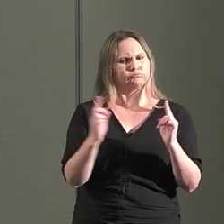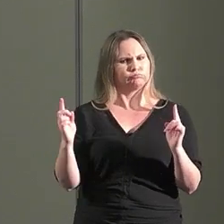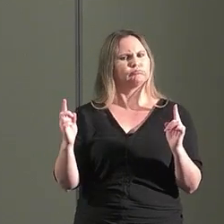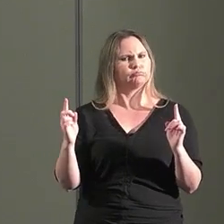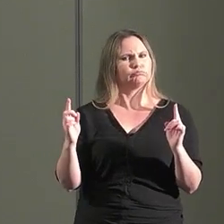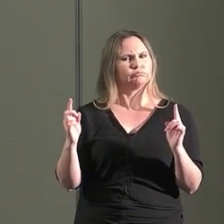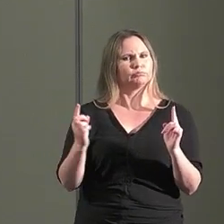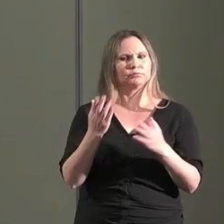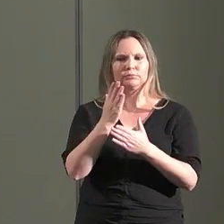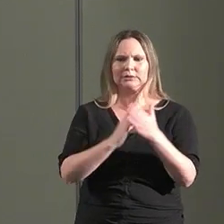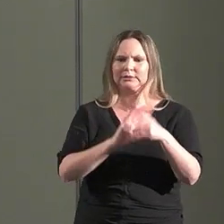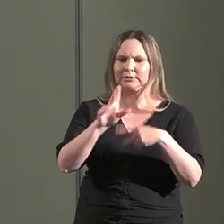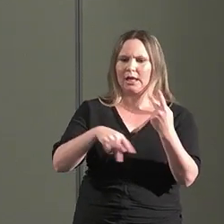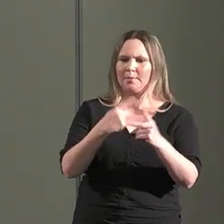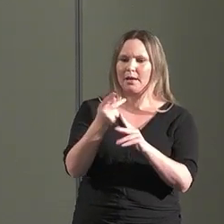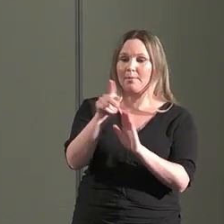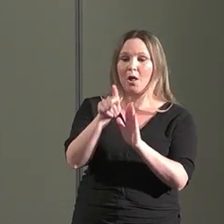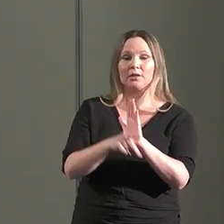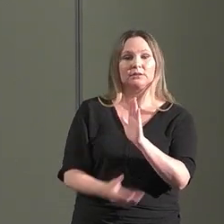Having a policy is contributor.